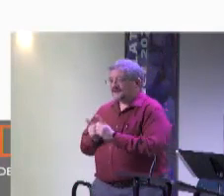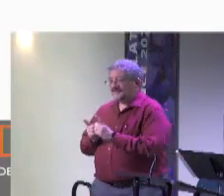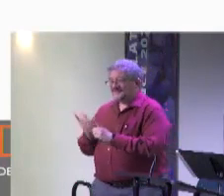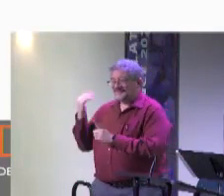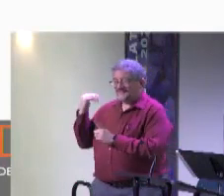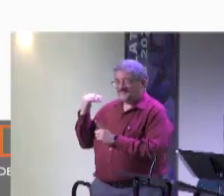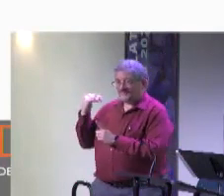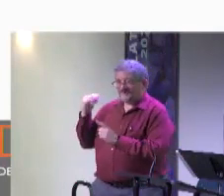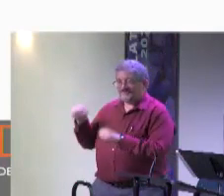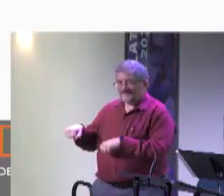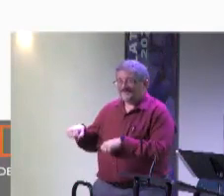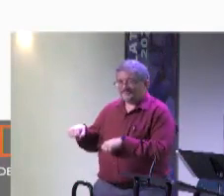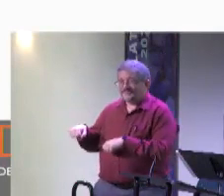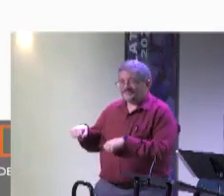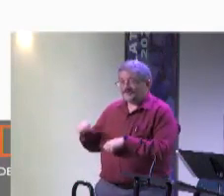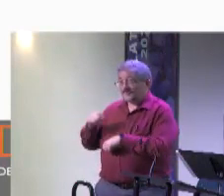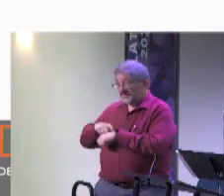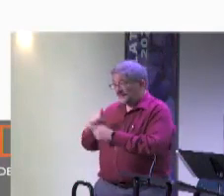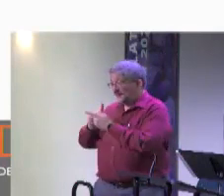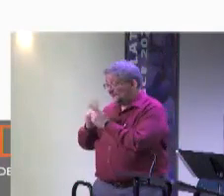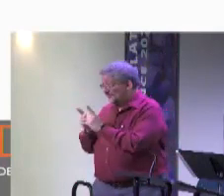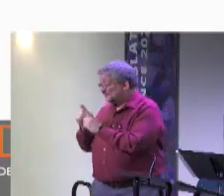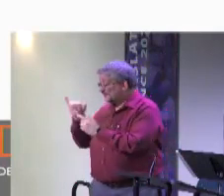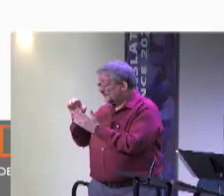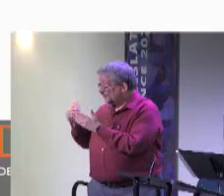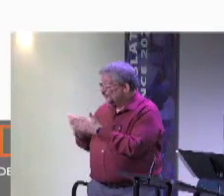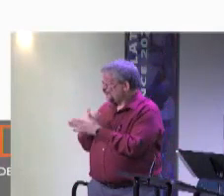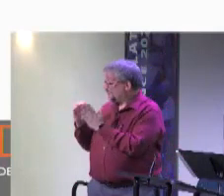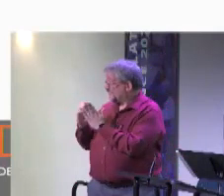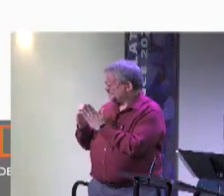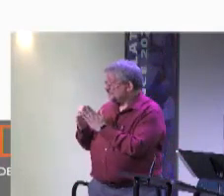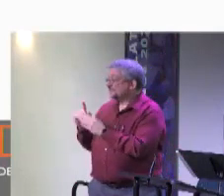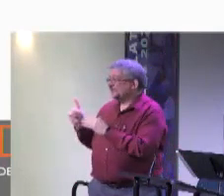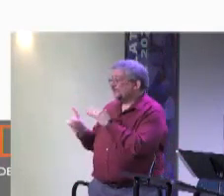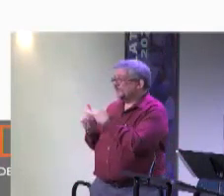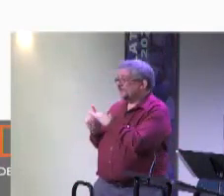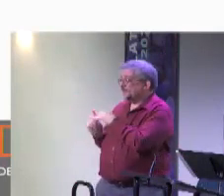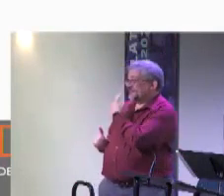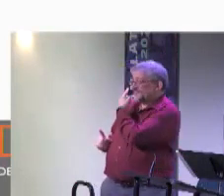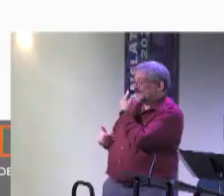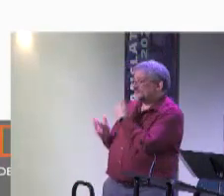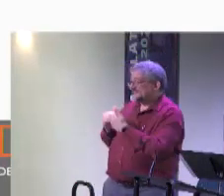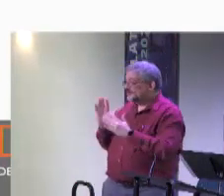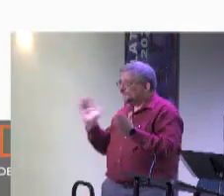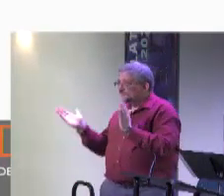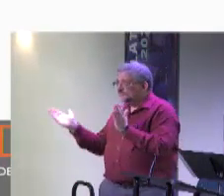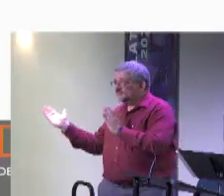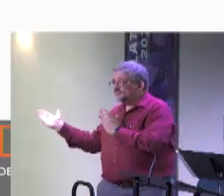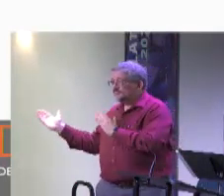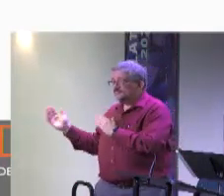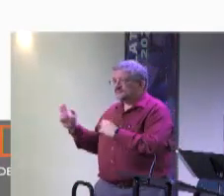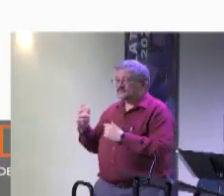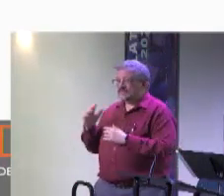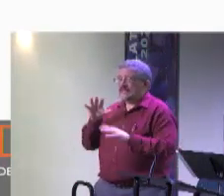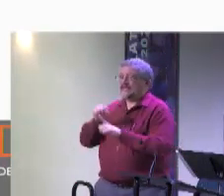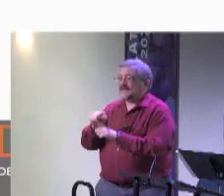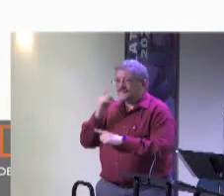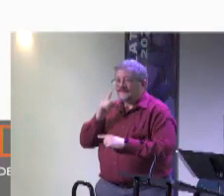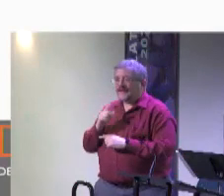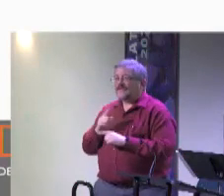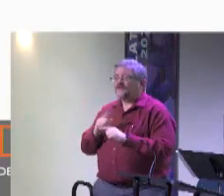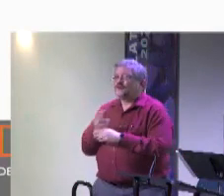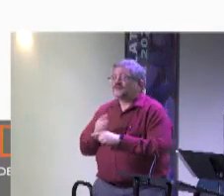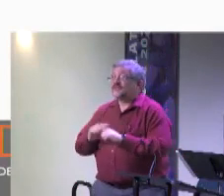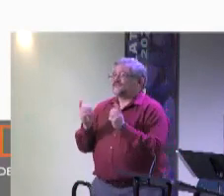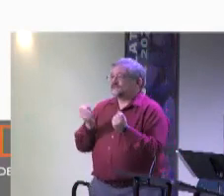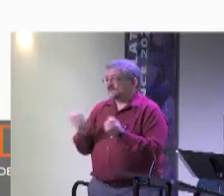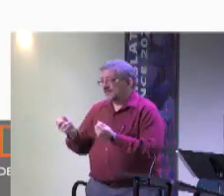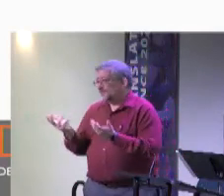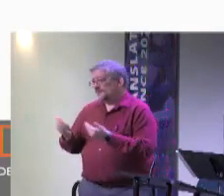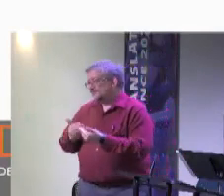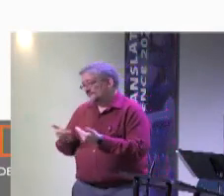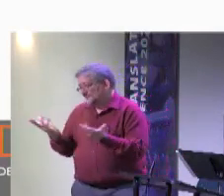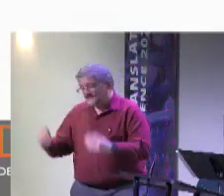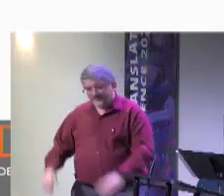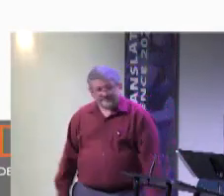So you can refer back to those videos and those passages will allow you to see how that information was signed.